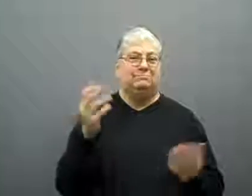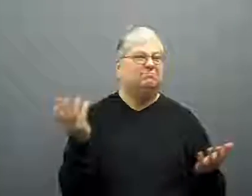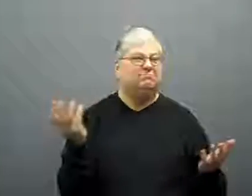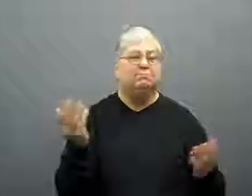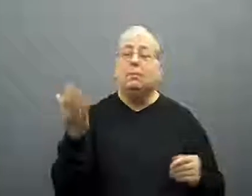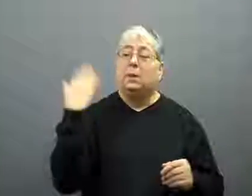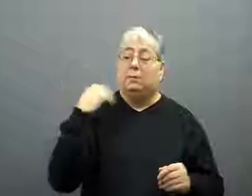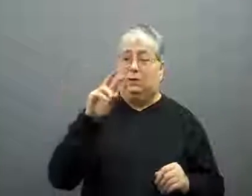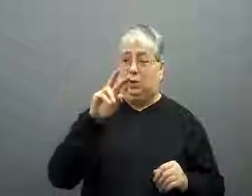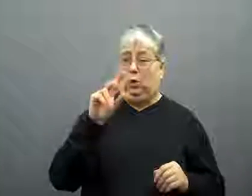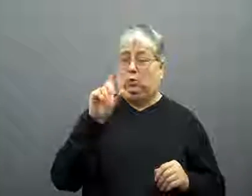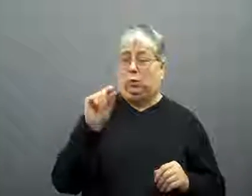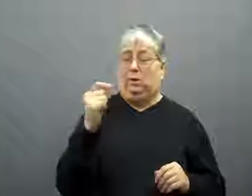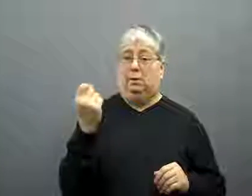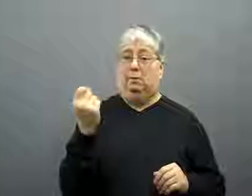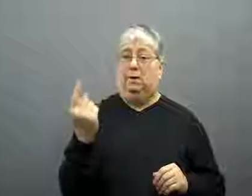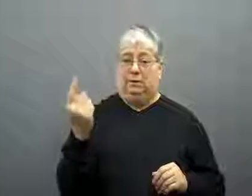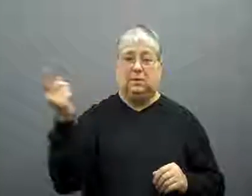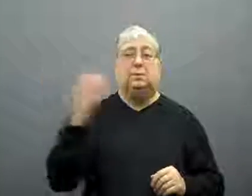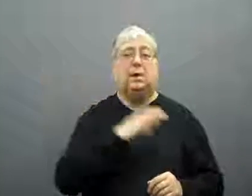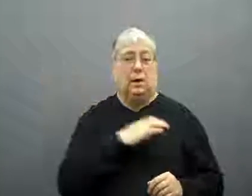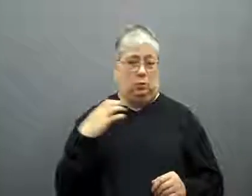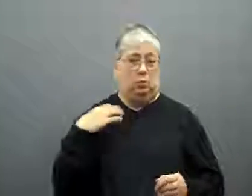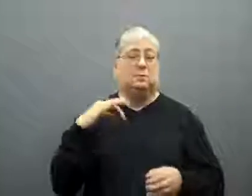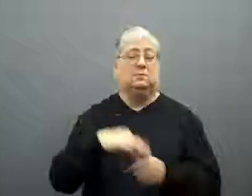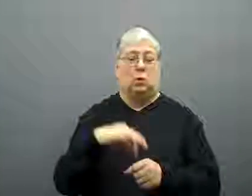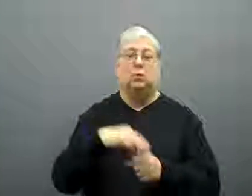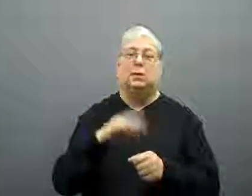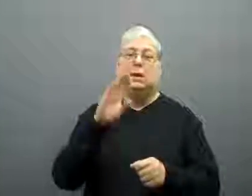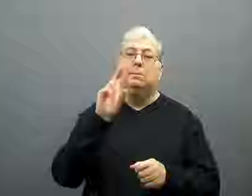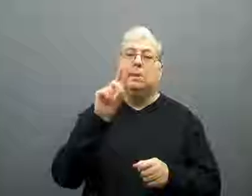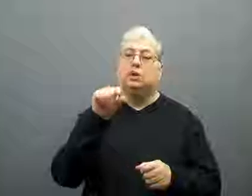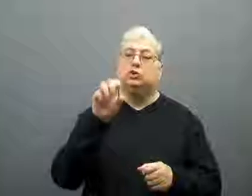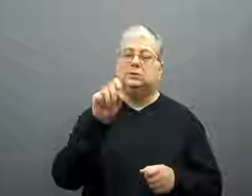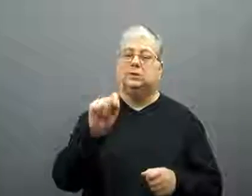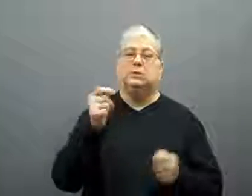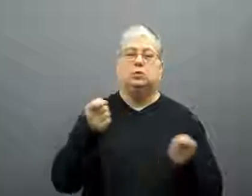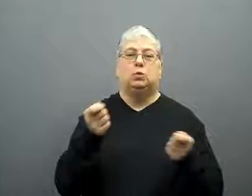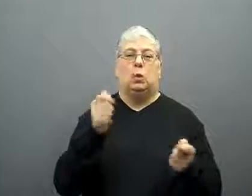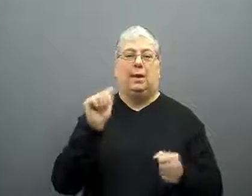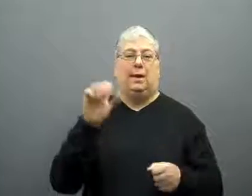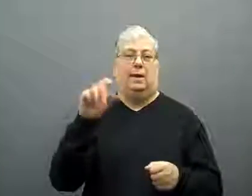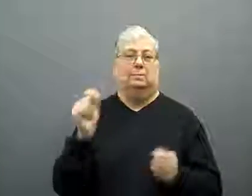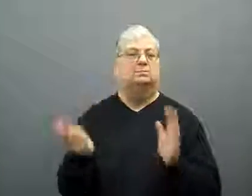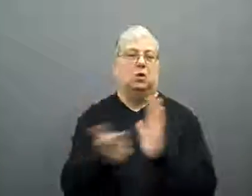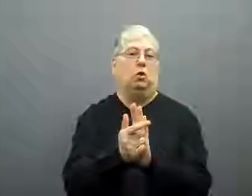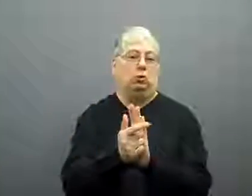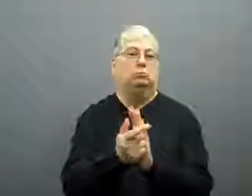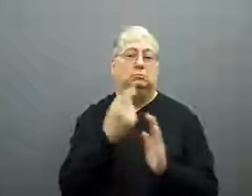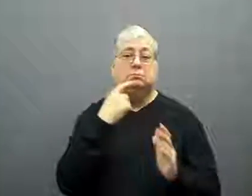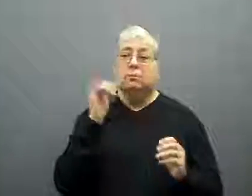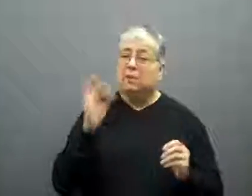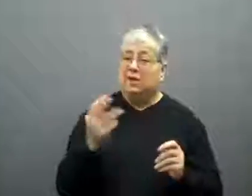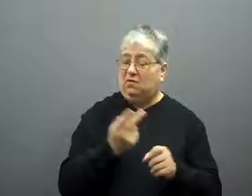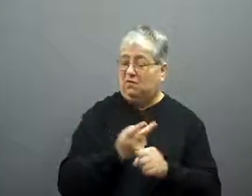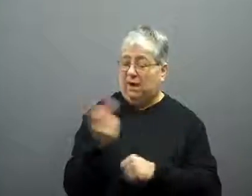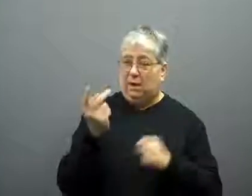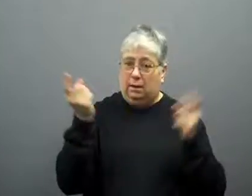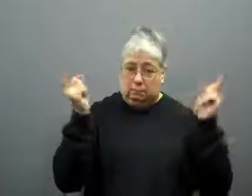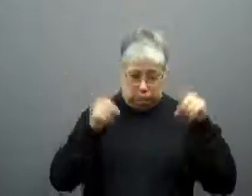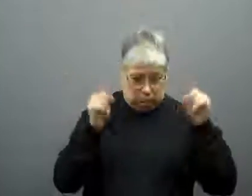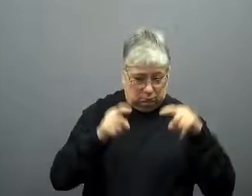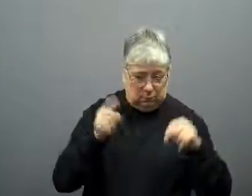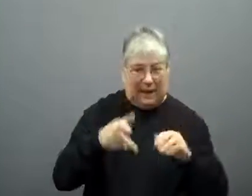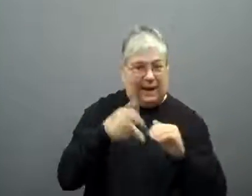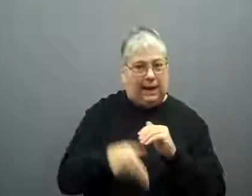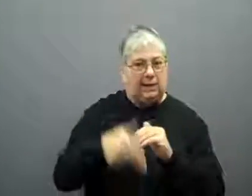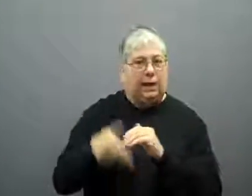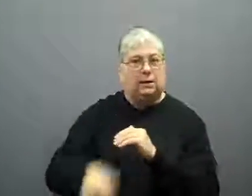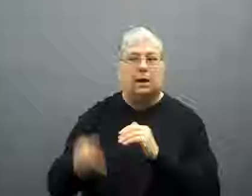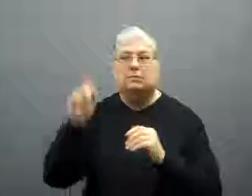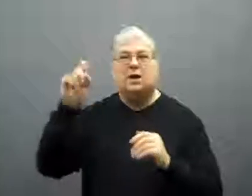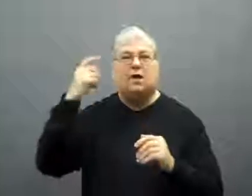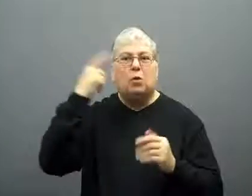Congress voted the Budget Control Act into effect in 2011.